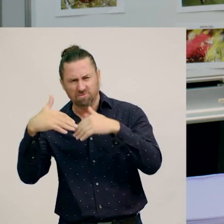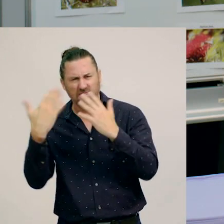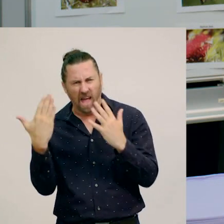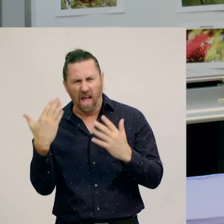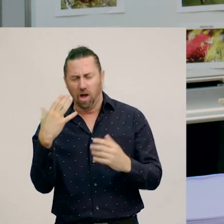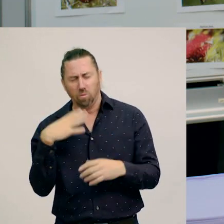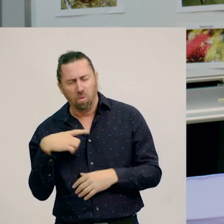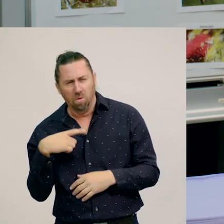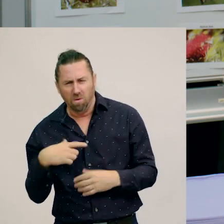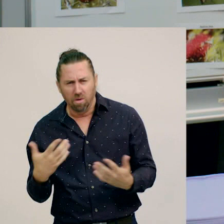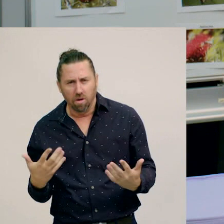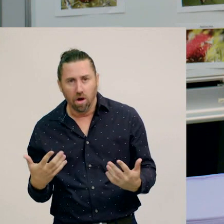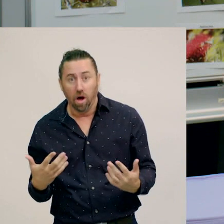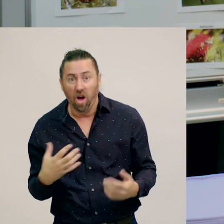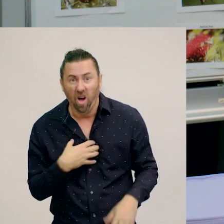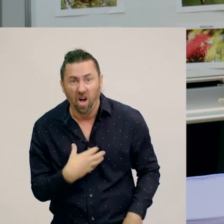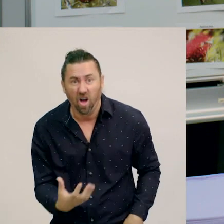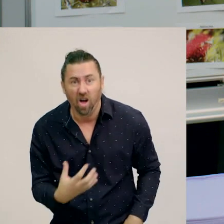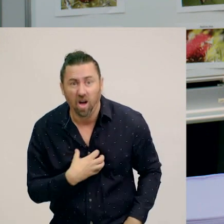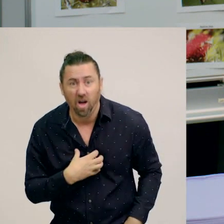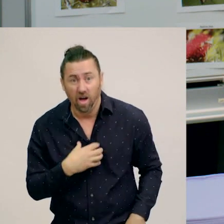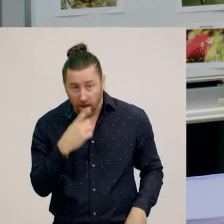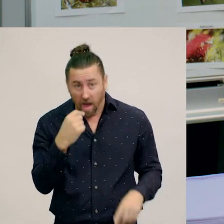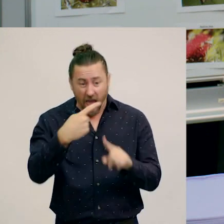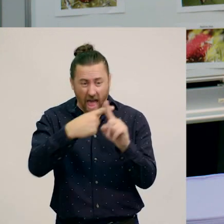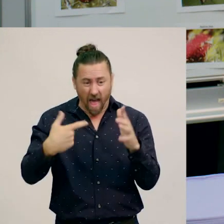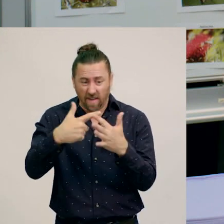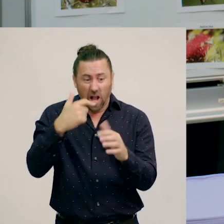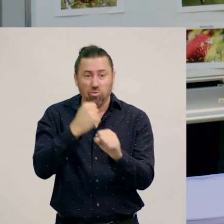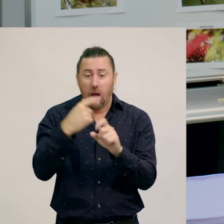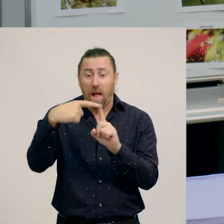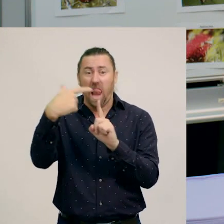Koalas eat about 0.5kg of eucalyptus leaves per day.